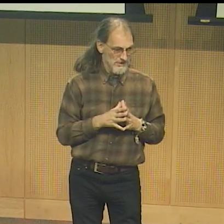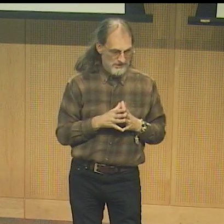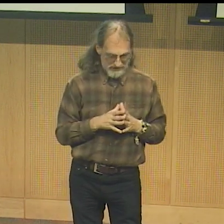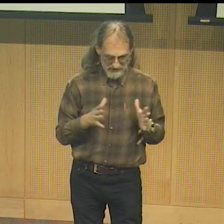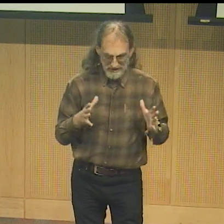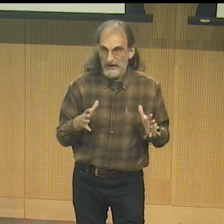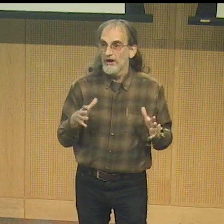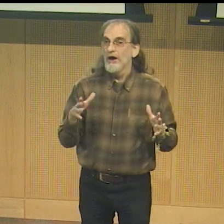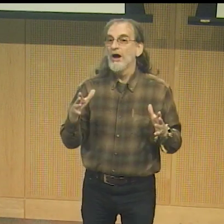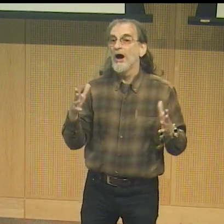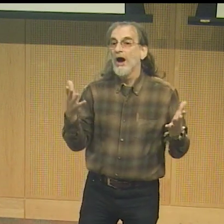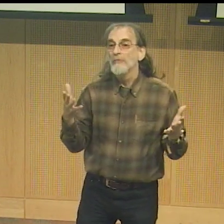This is a big need for me.